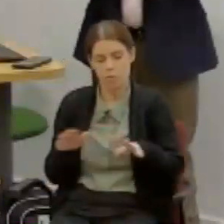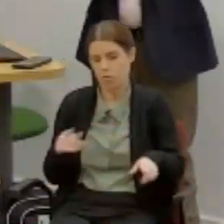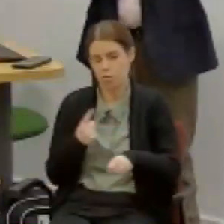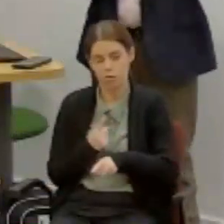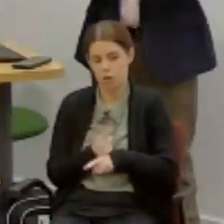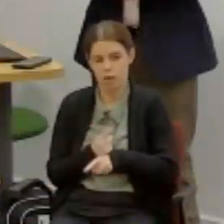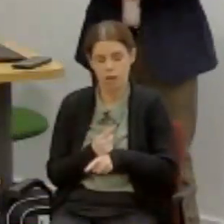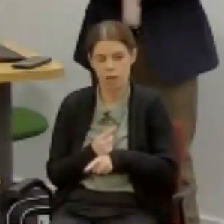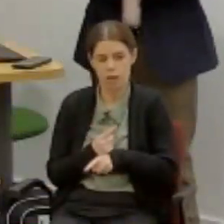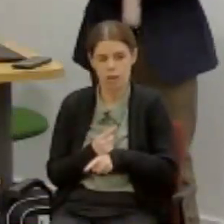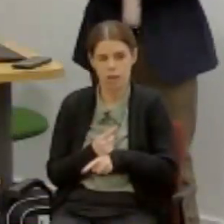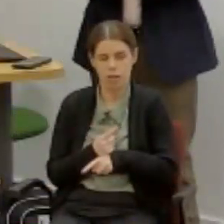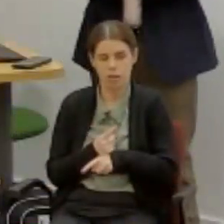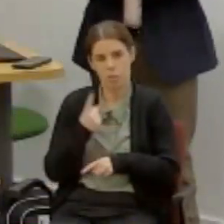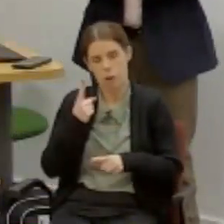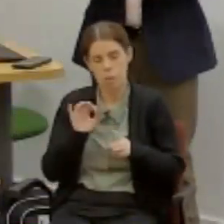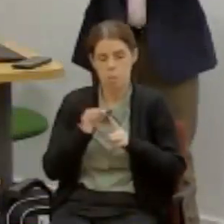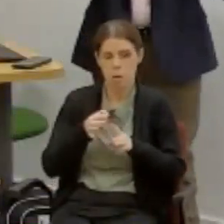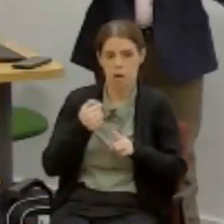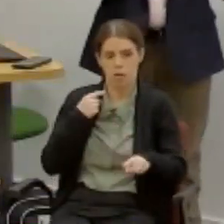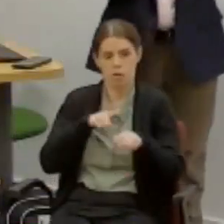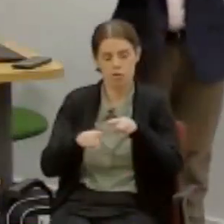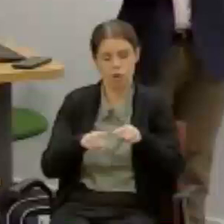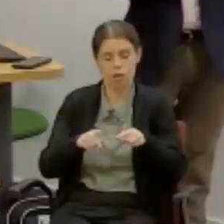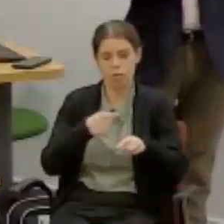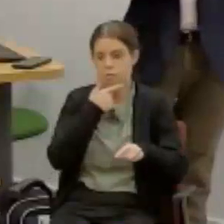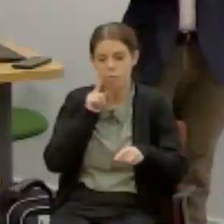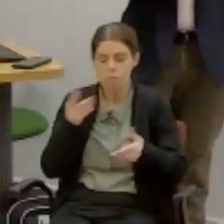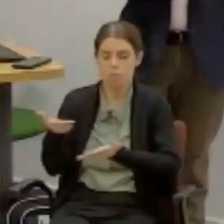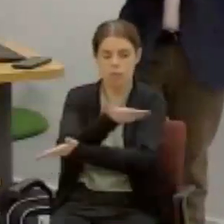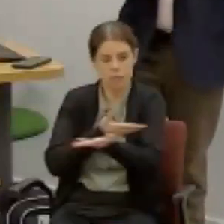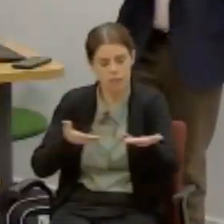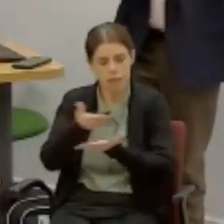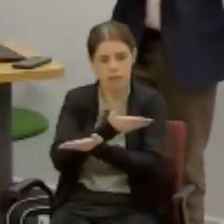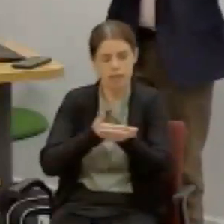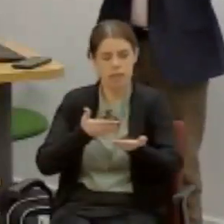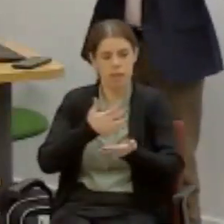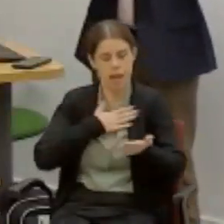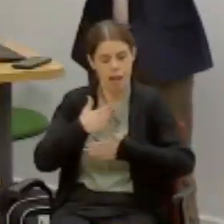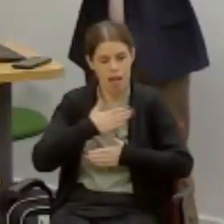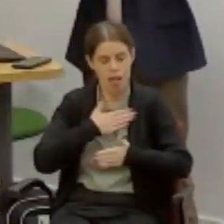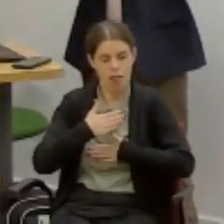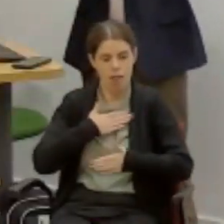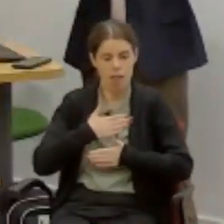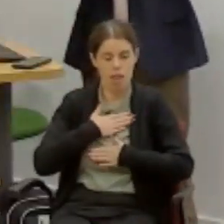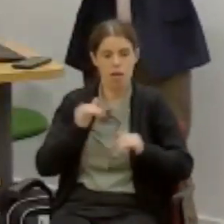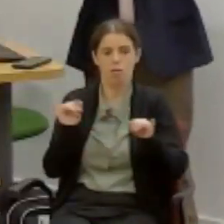But I at 1 point had tried to get people discussing, putting a health warning on football. you know.